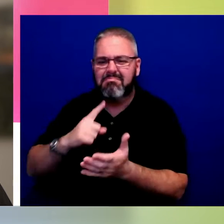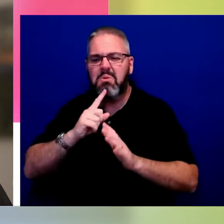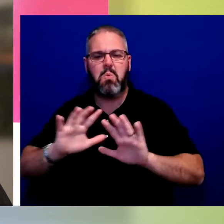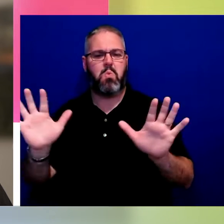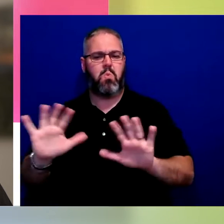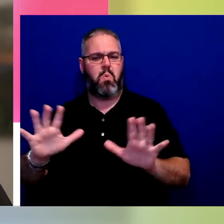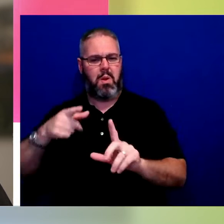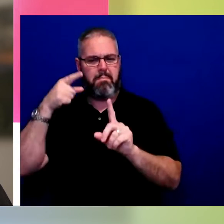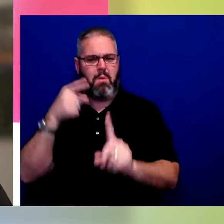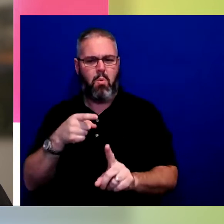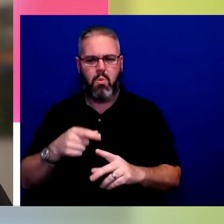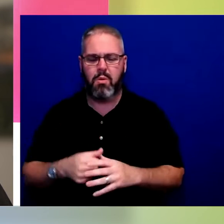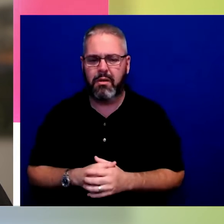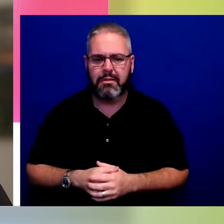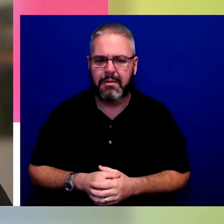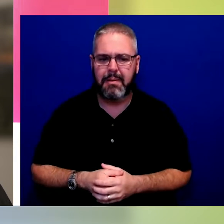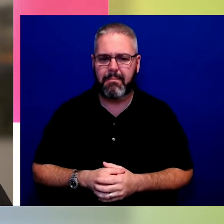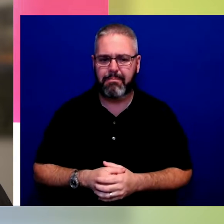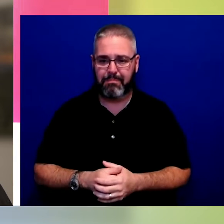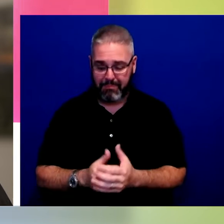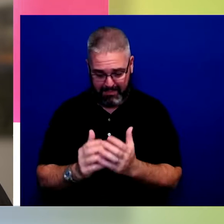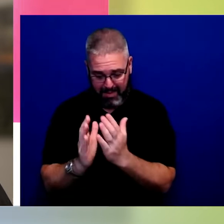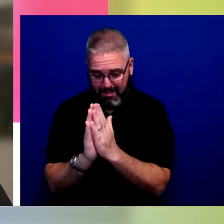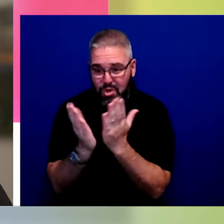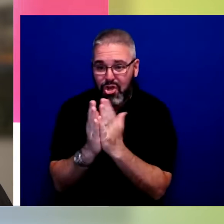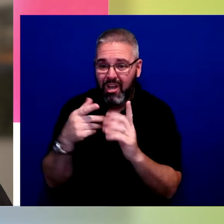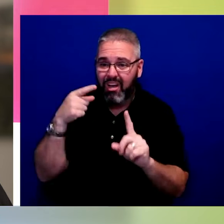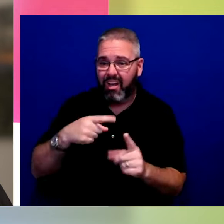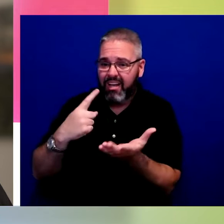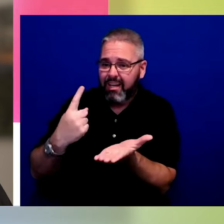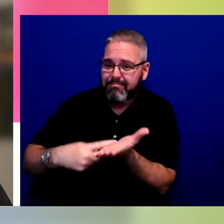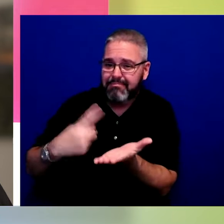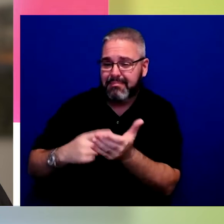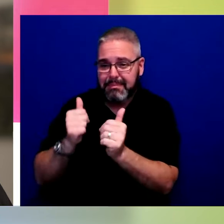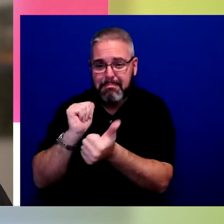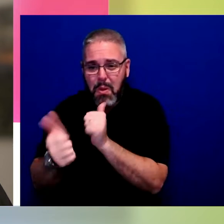it's not a book about sports,